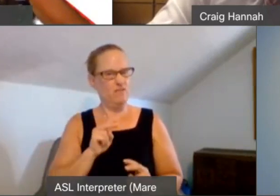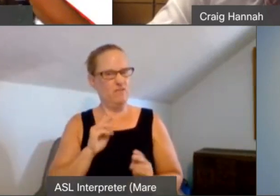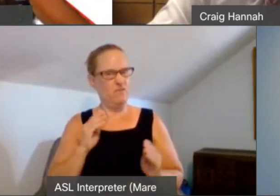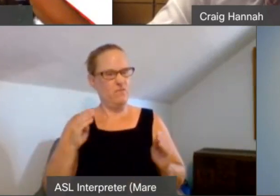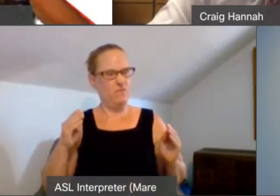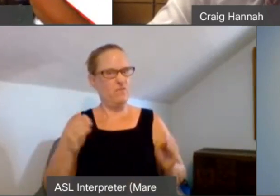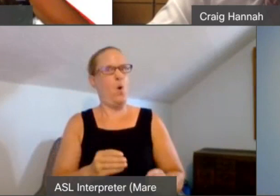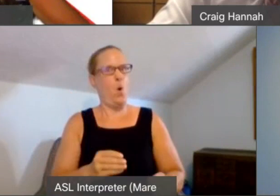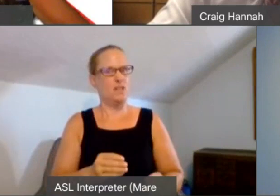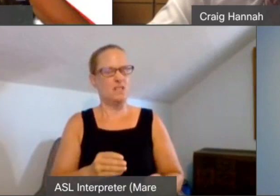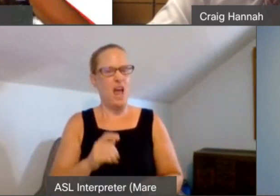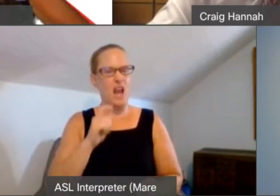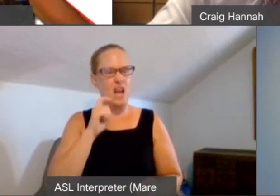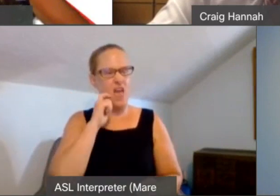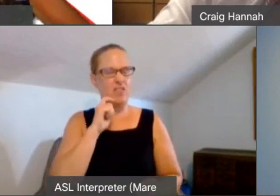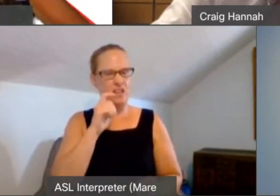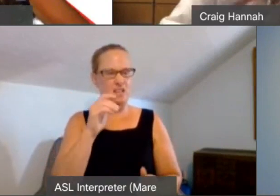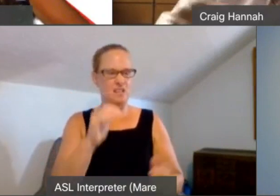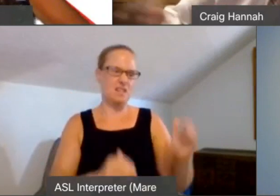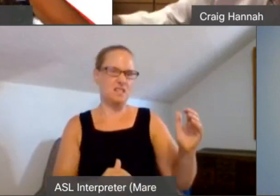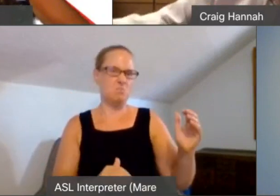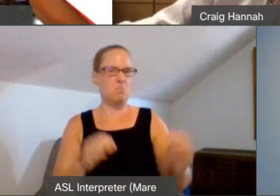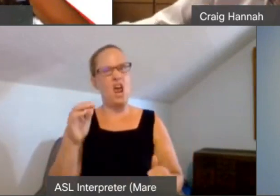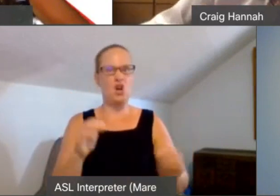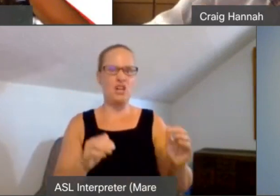a lot of research on this. And there's no question in my mind